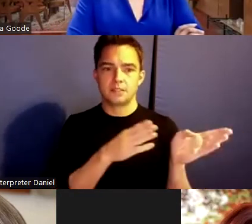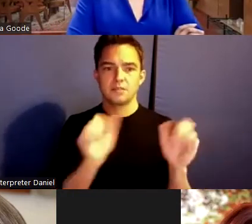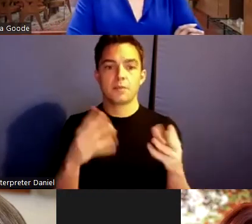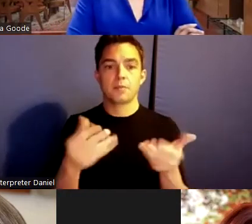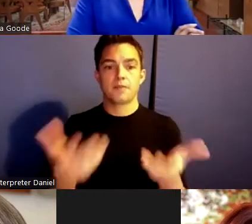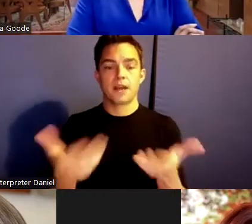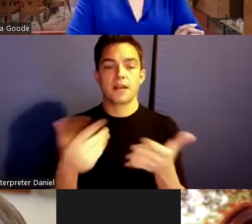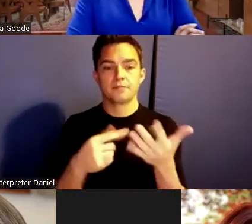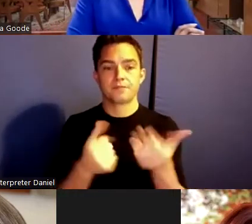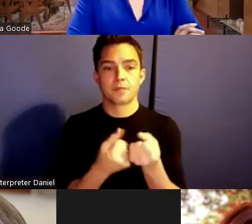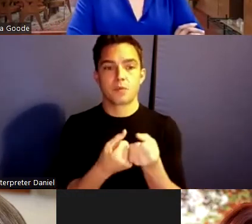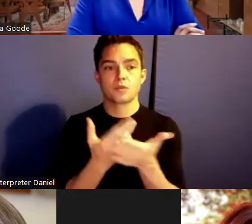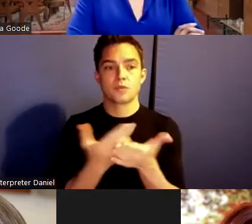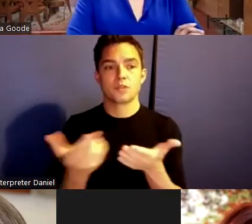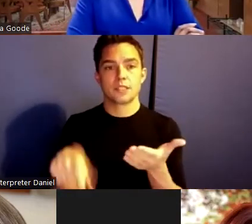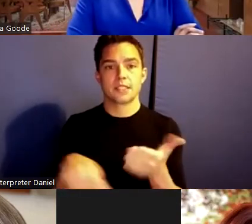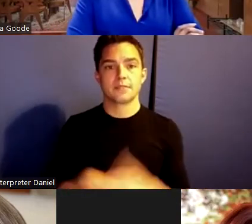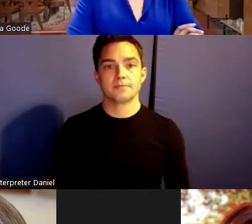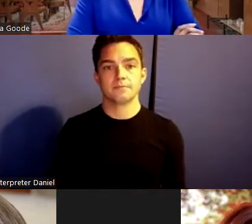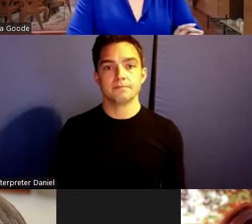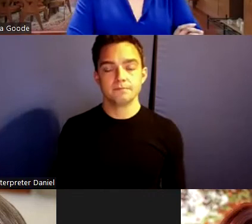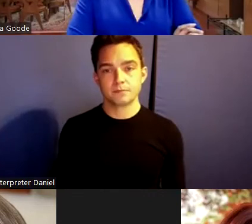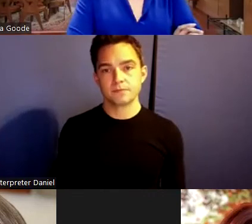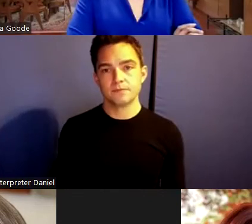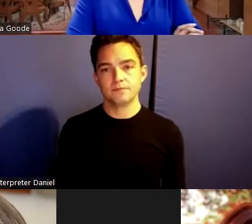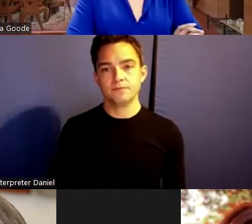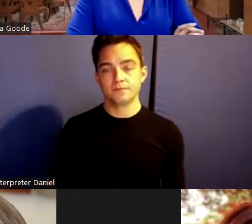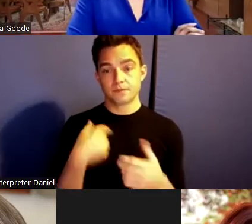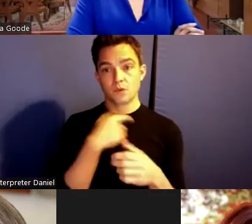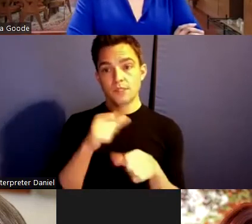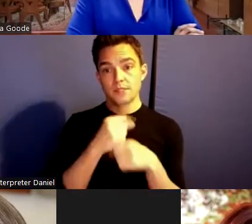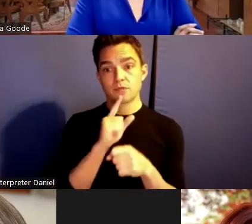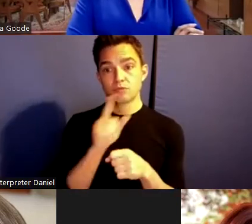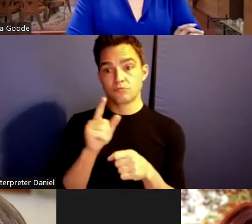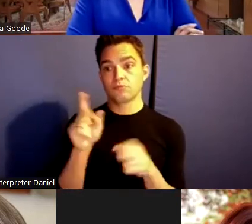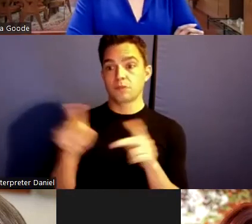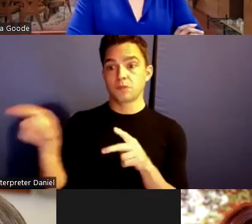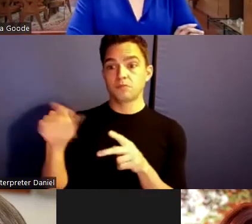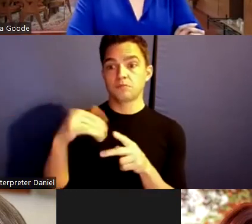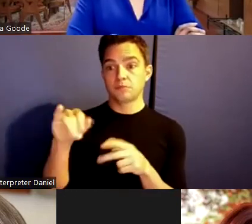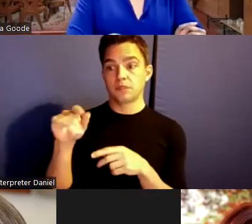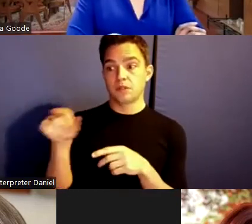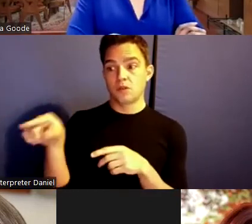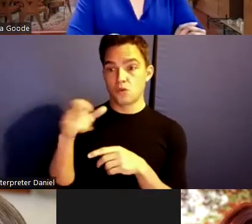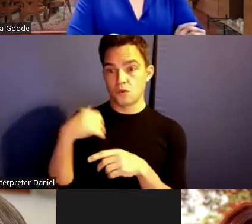support and resources needed. We need to make sure that individuals with IDD are included in their medical